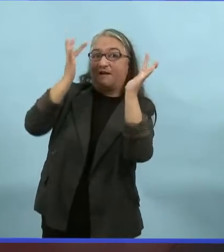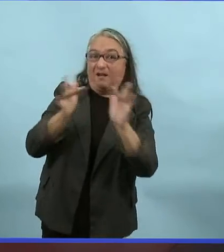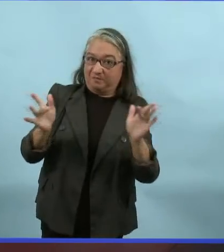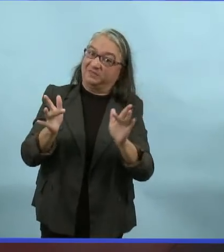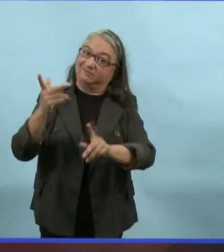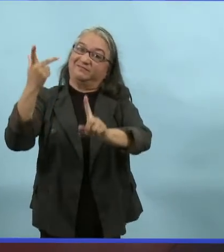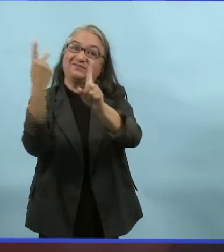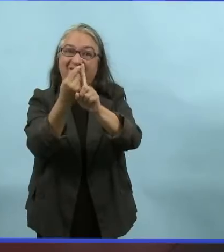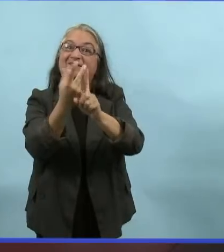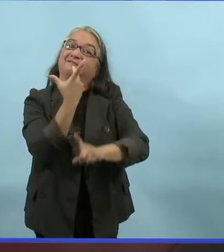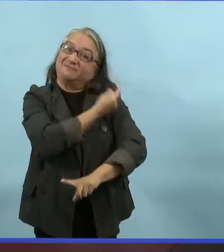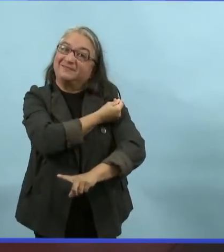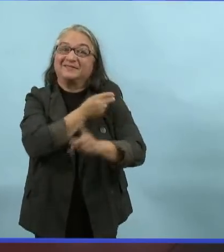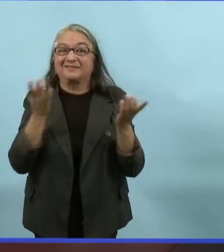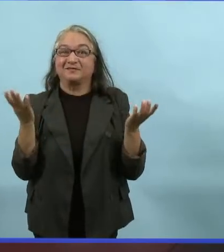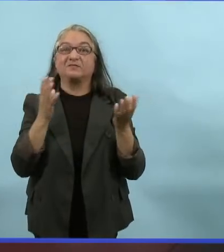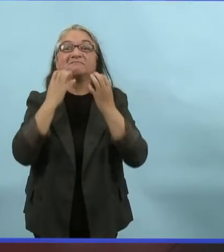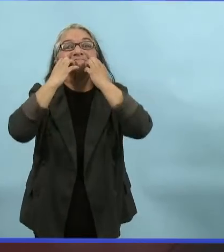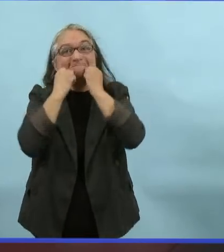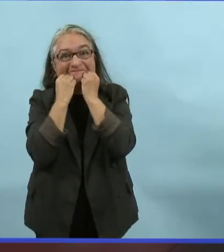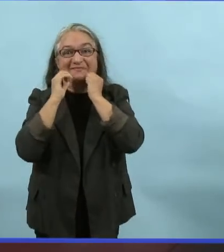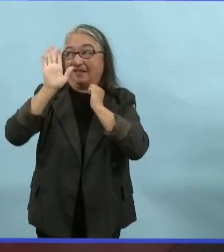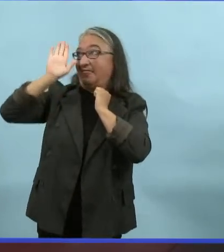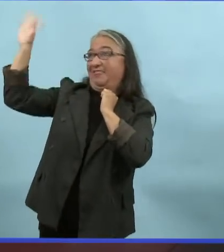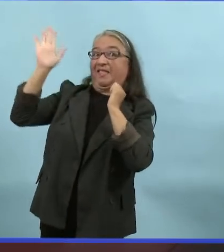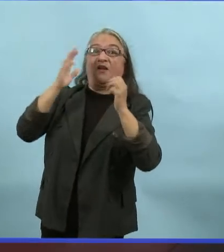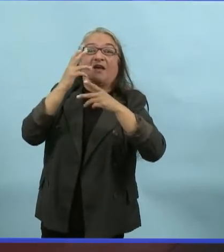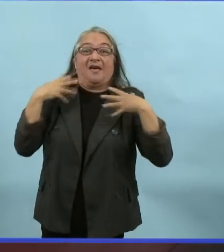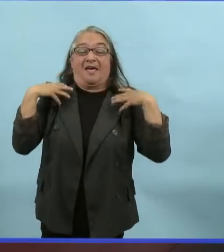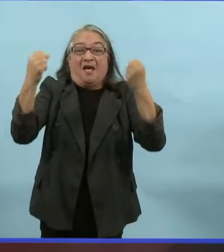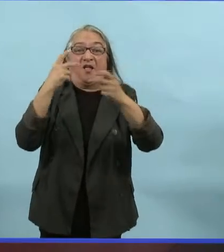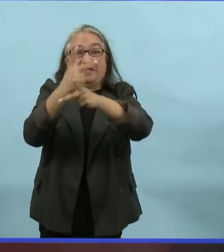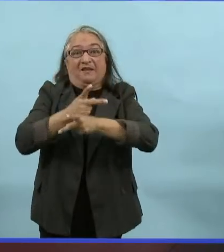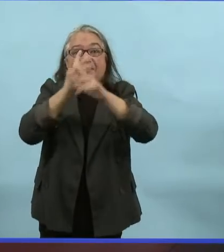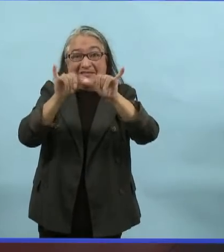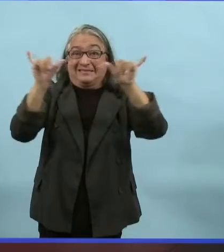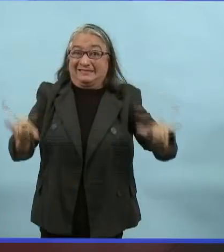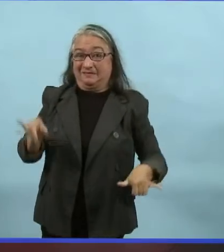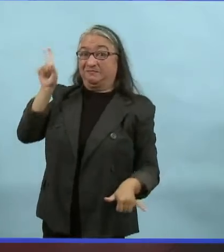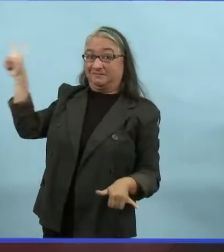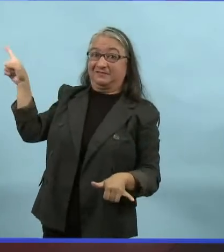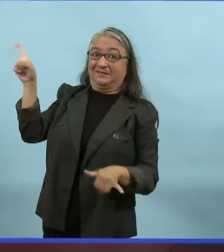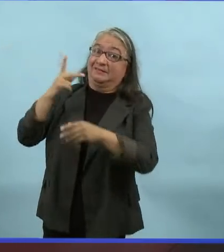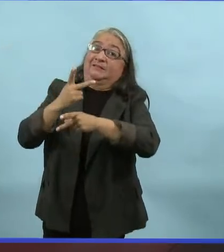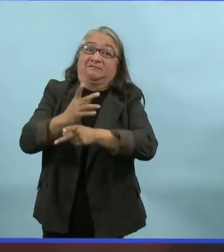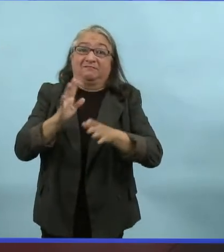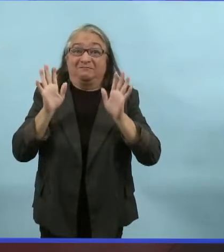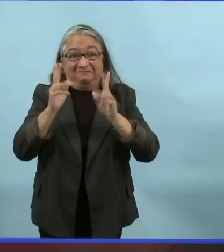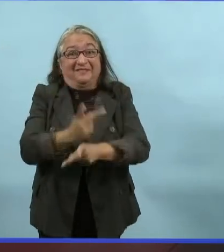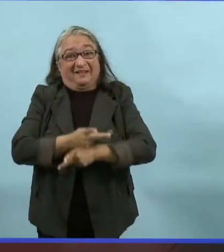and as we see less and less Manitobans that are unvaccinated we're going to expect to